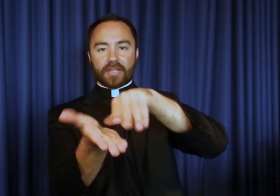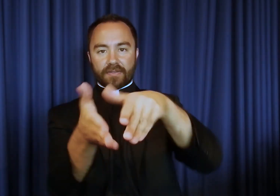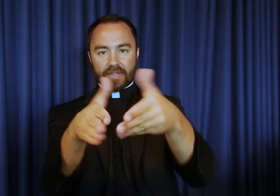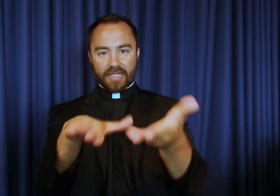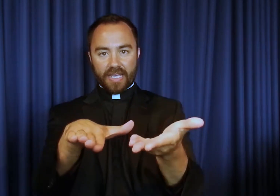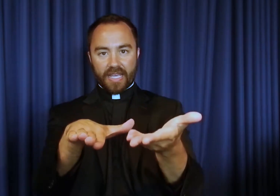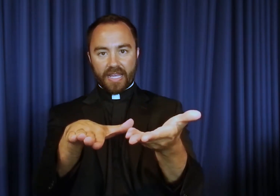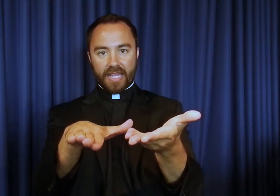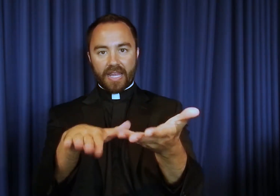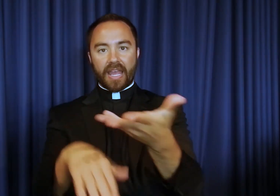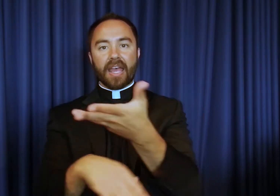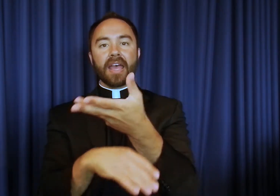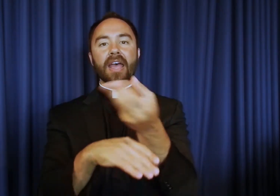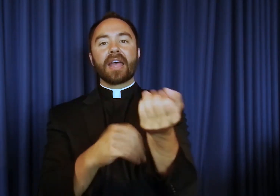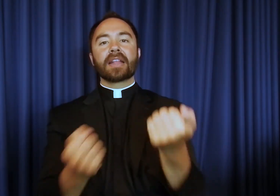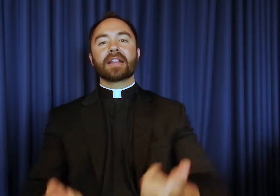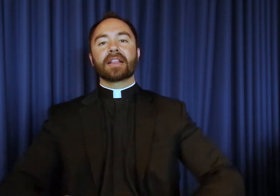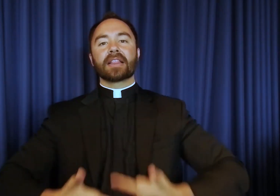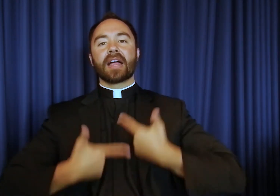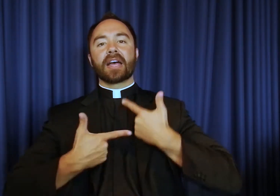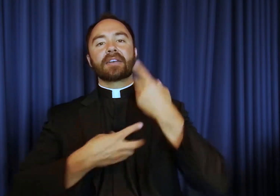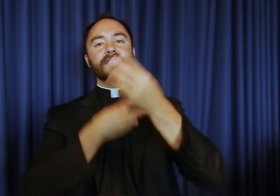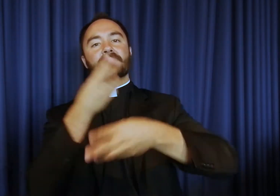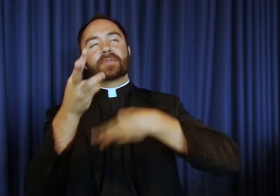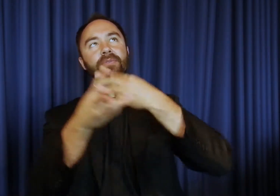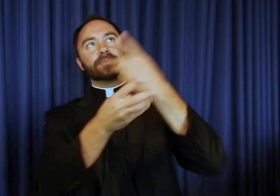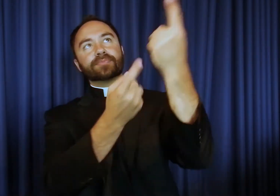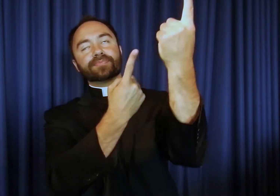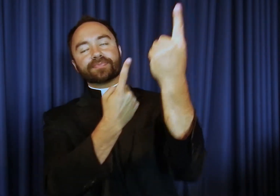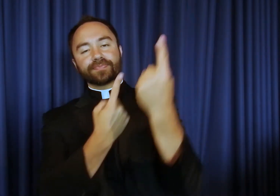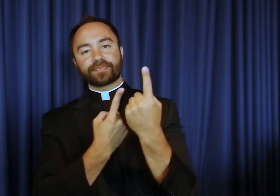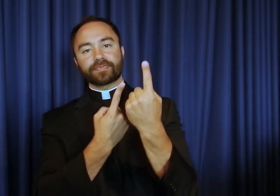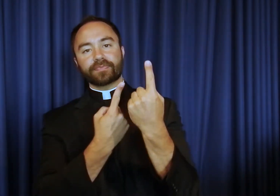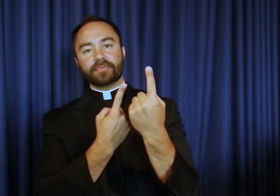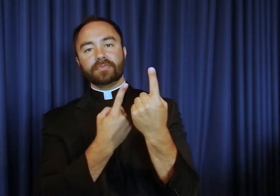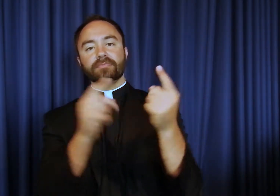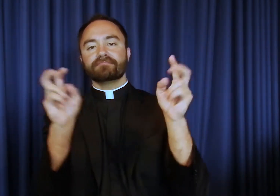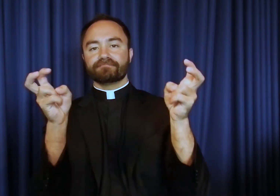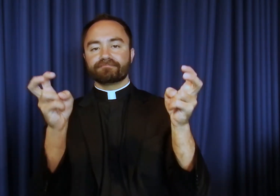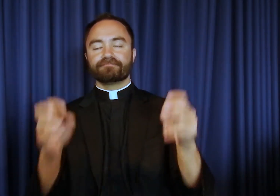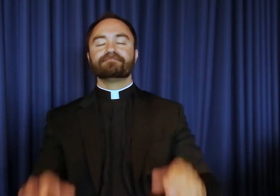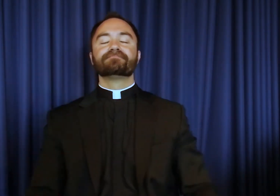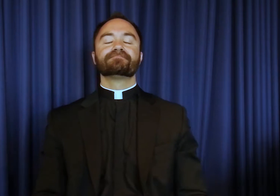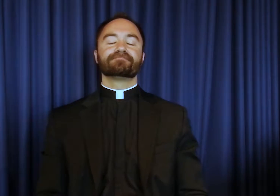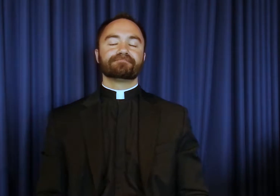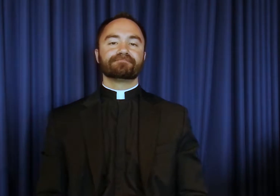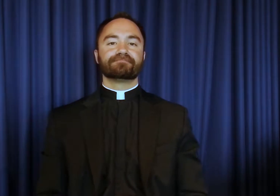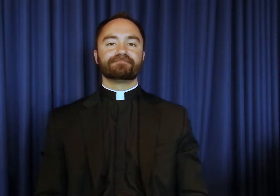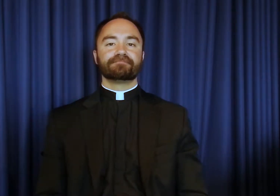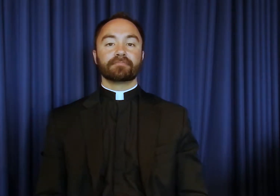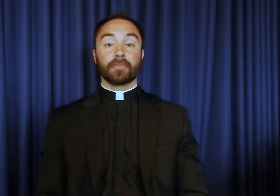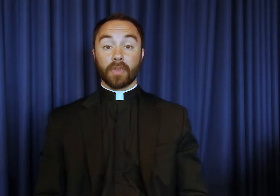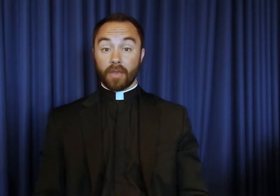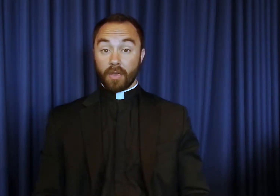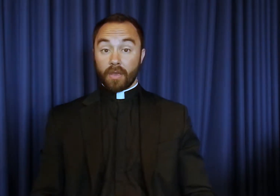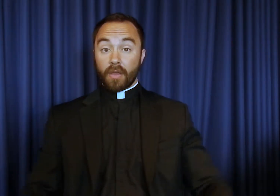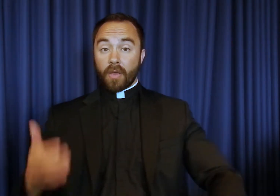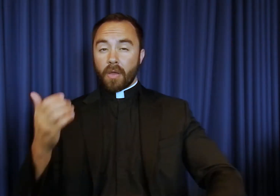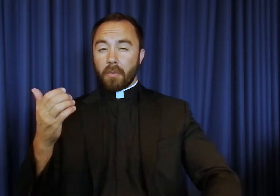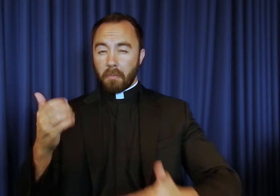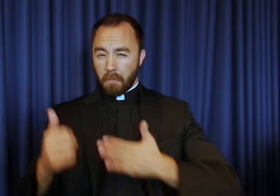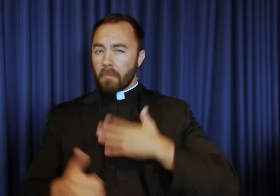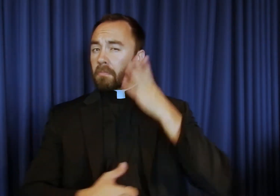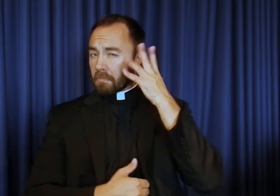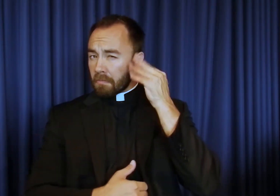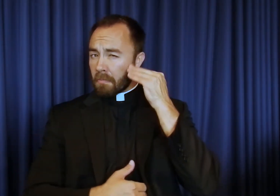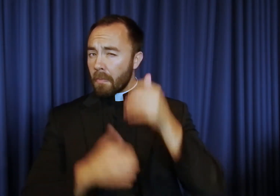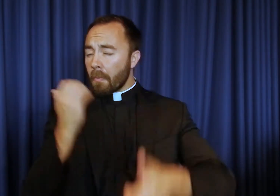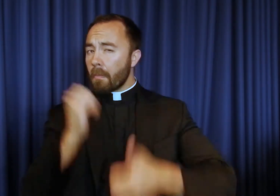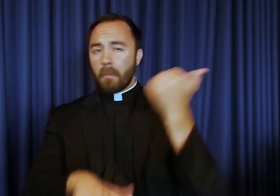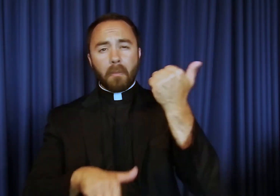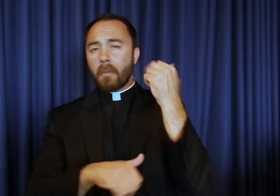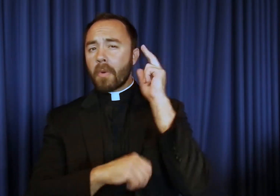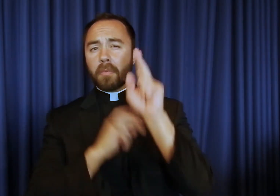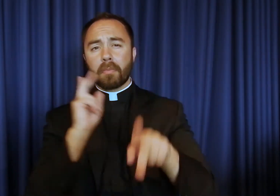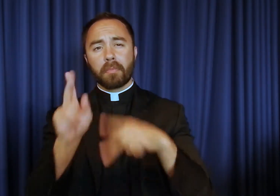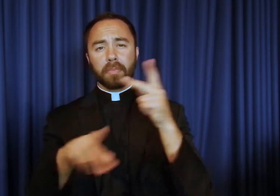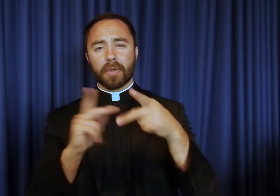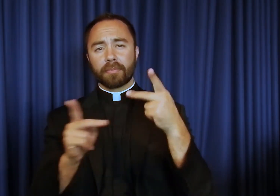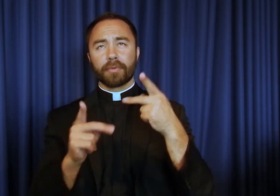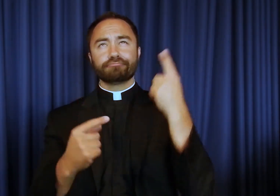believe in the resurrection of the dead and the life of the world to come." Now